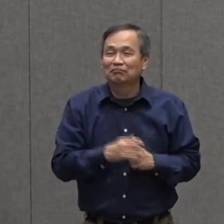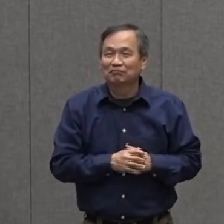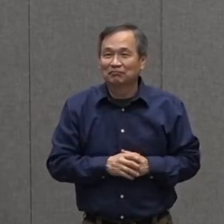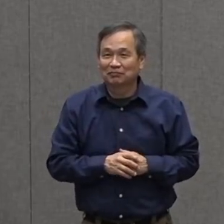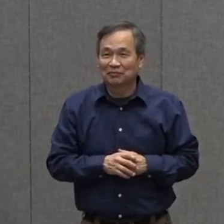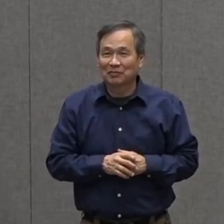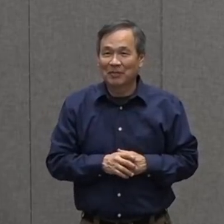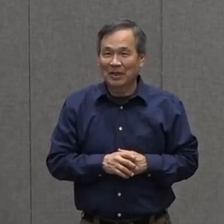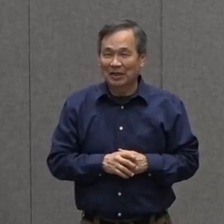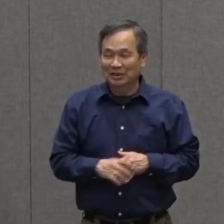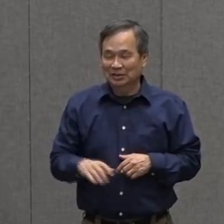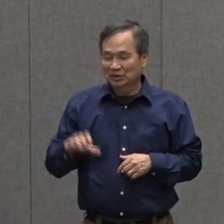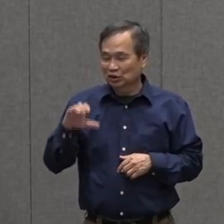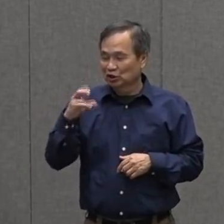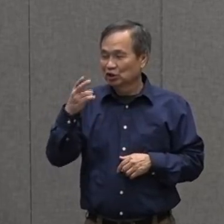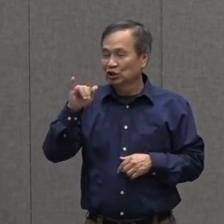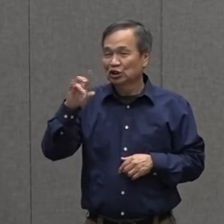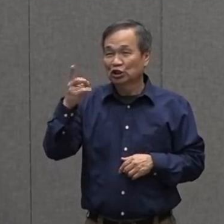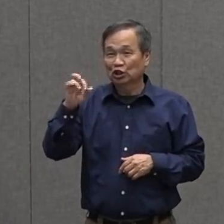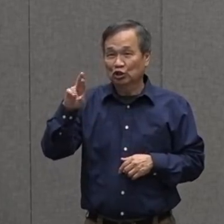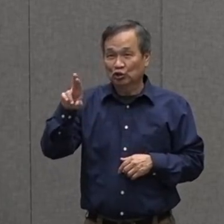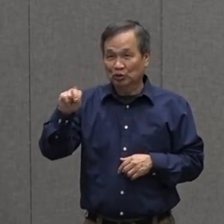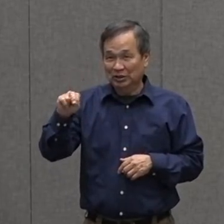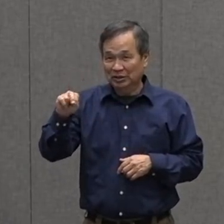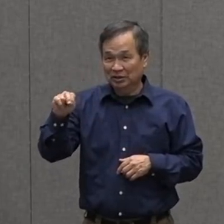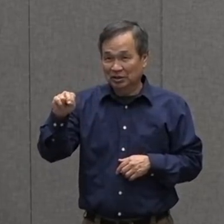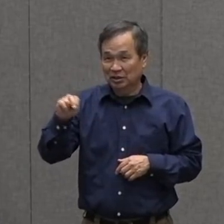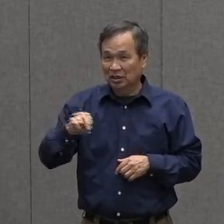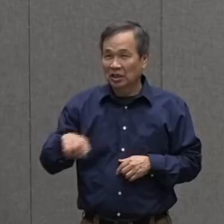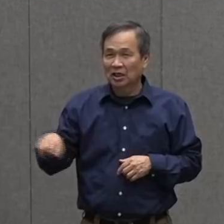and circle children. Let's just revisit that real quick.